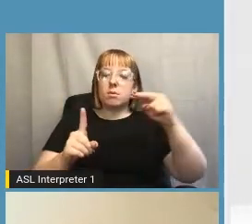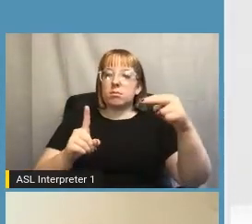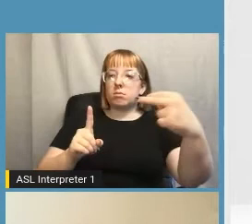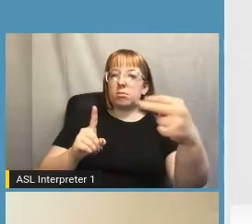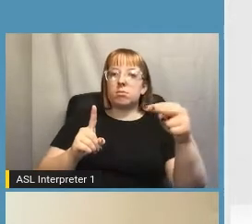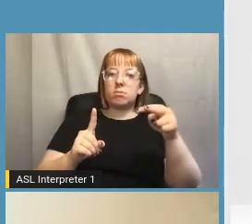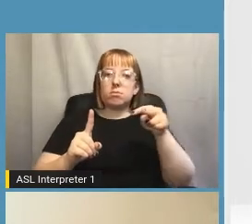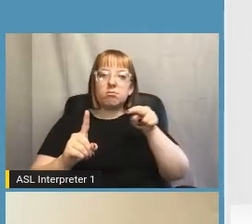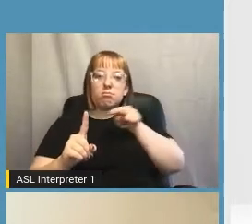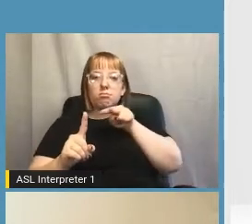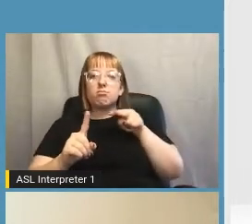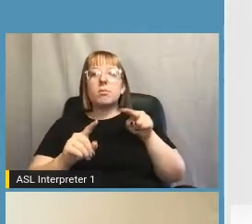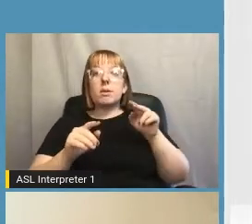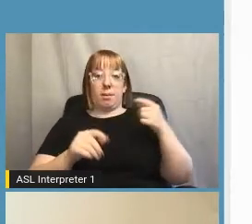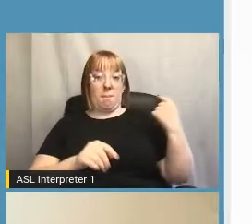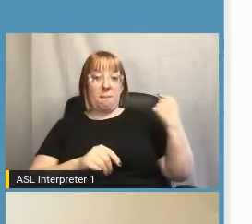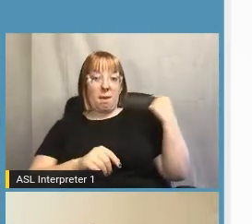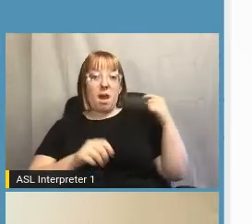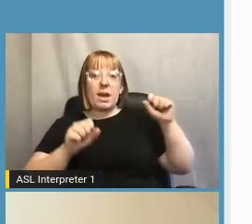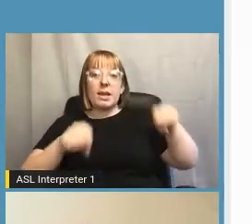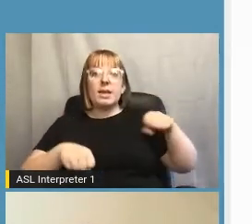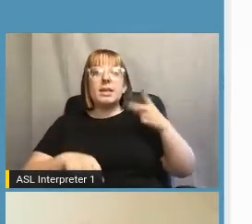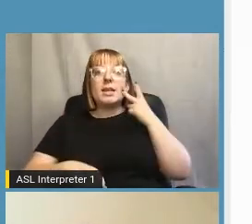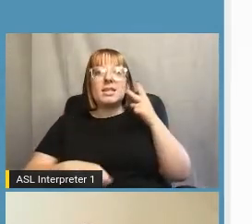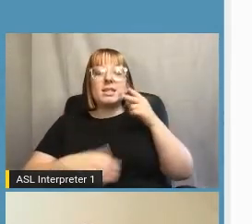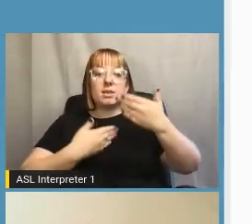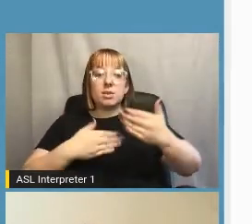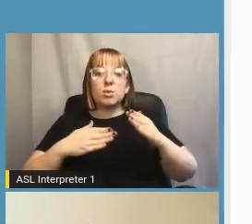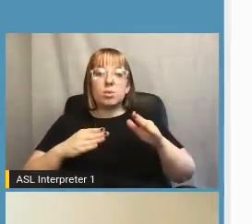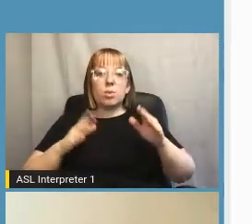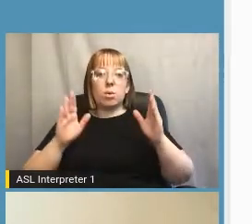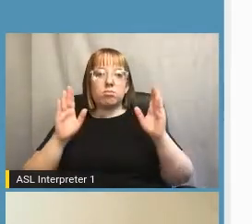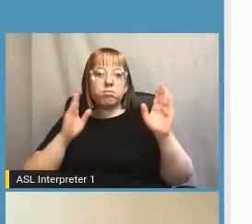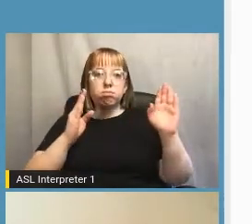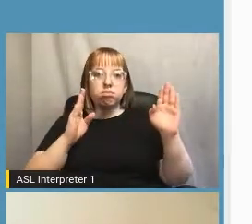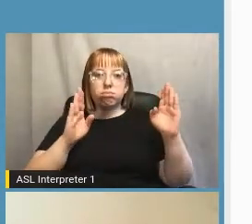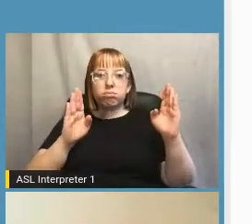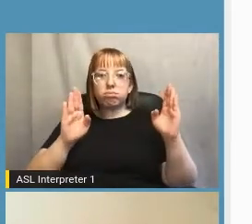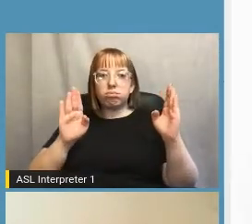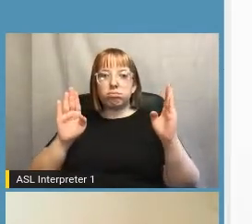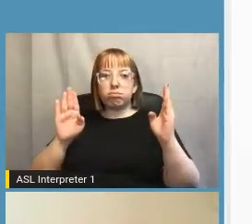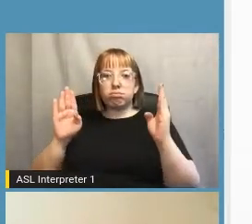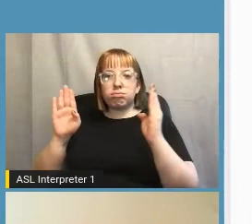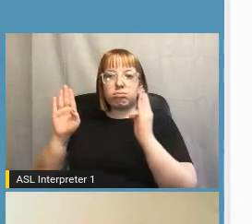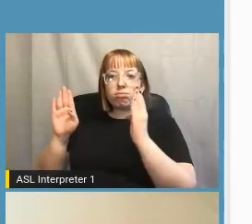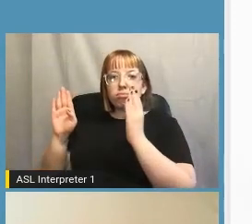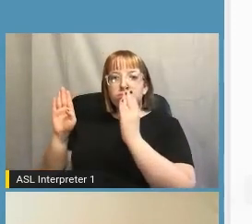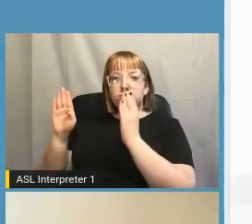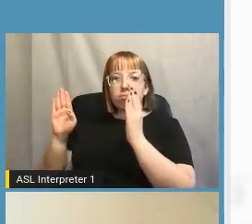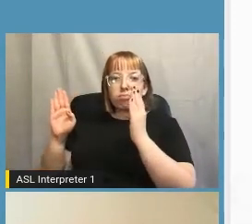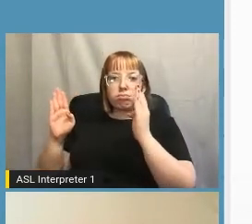the rest of the room kind of moving around and like an animated uh sequence behind it